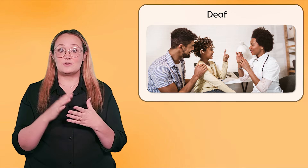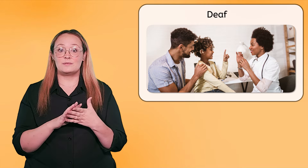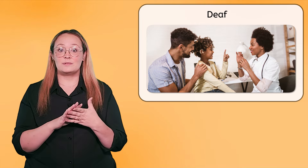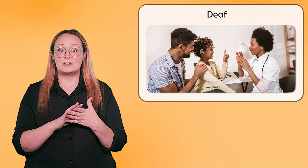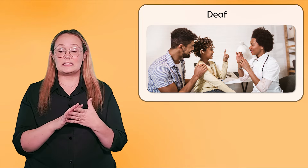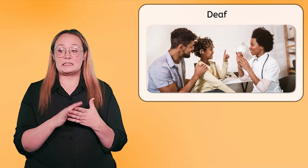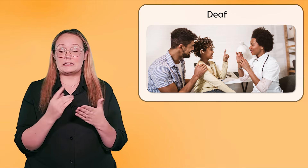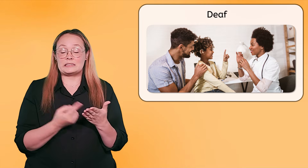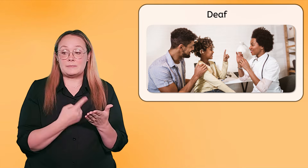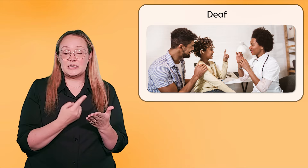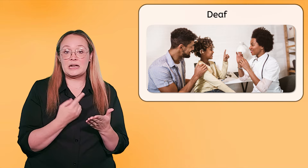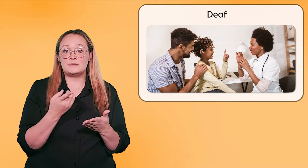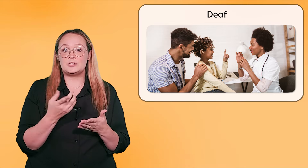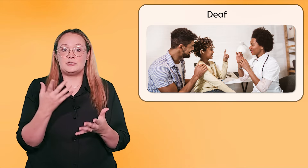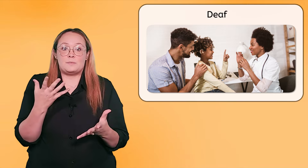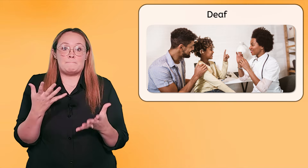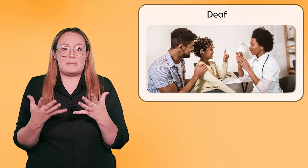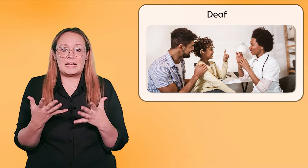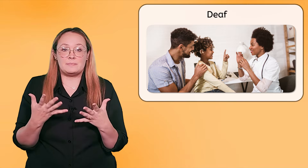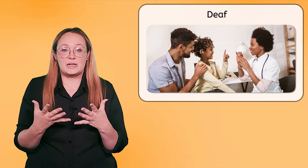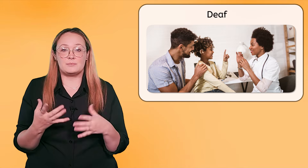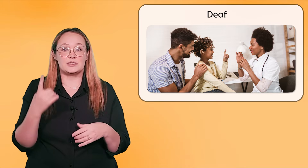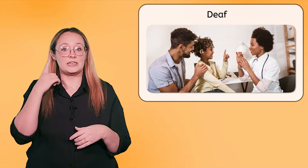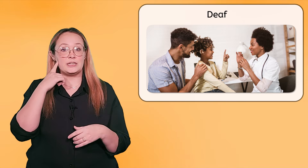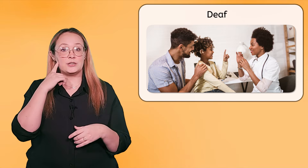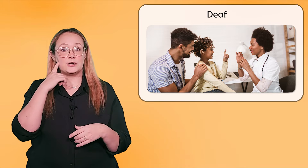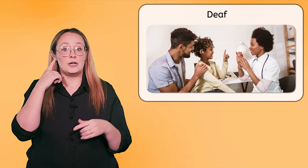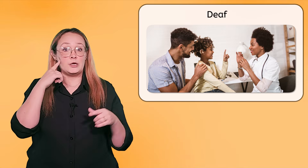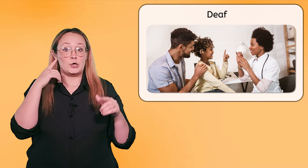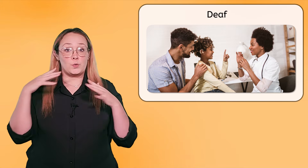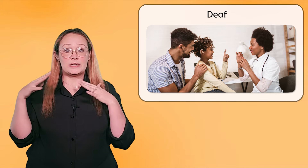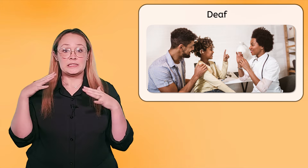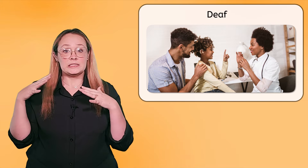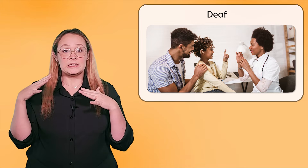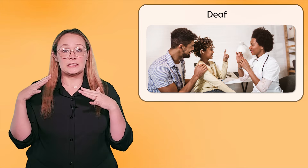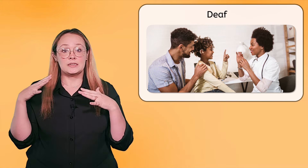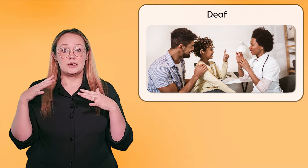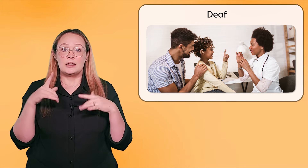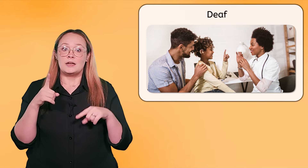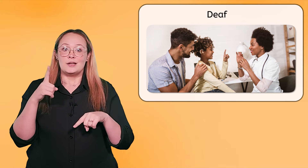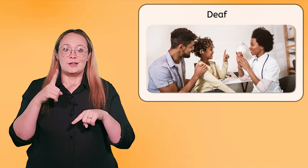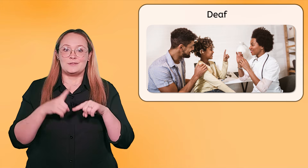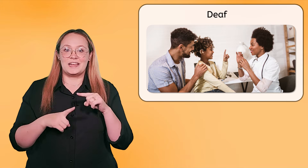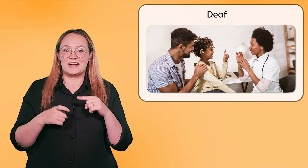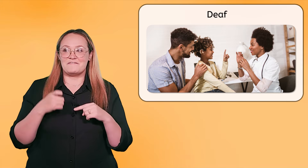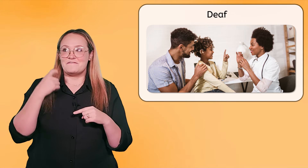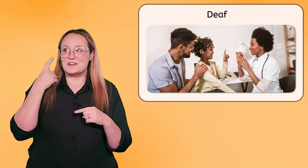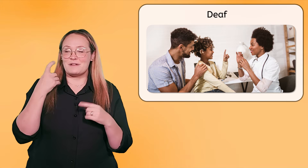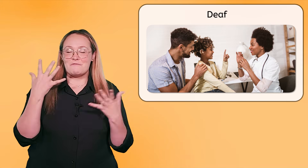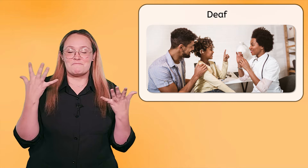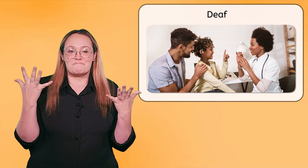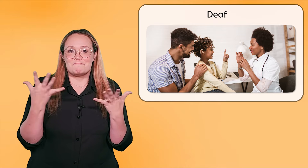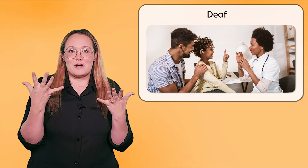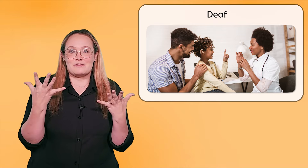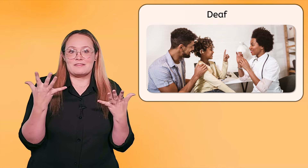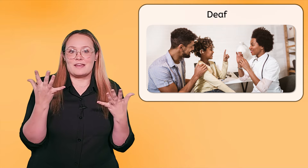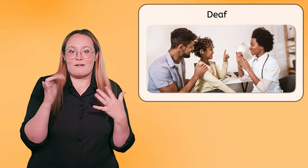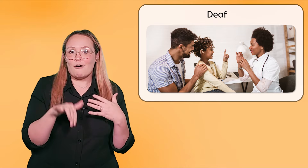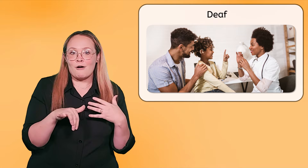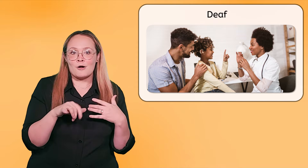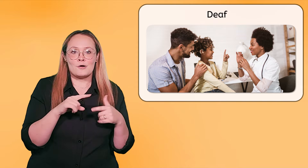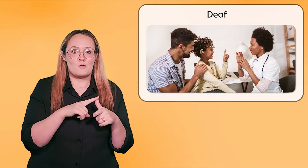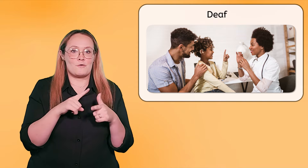though sometimes you might be able to hear noises, you can't figure out what they are